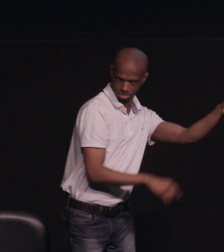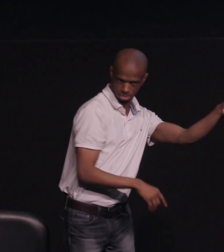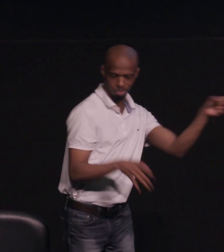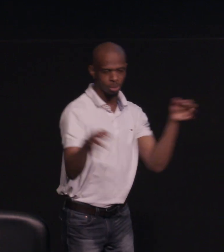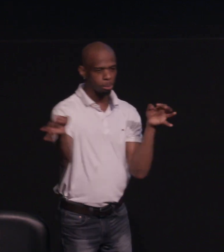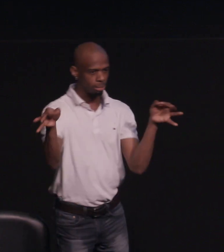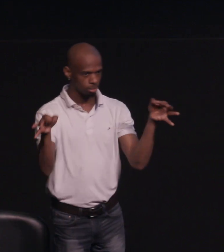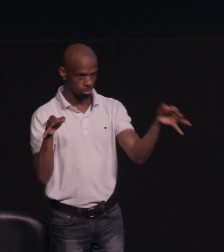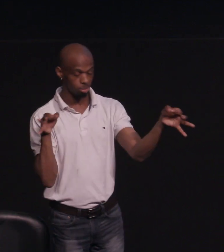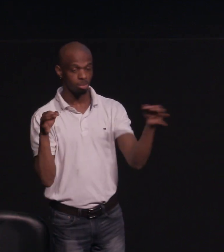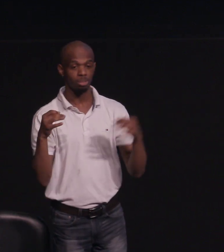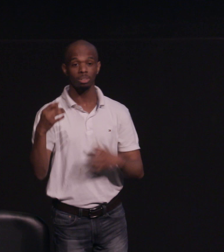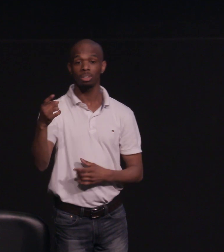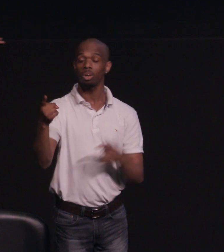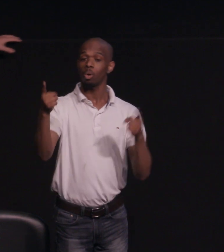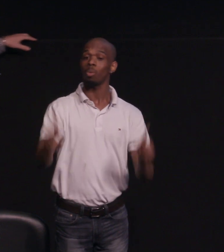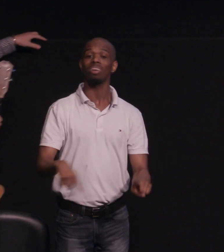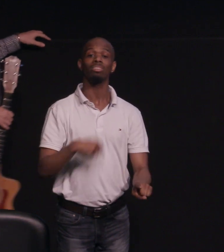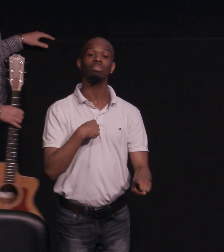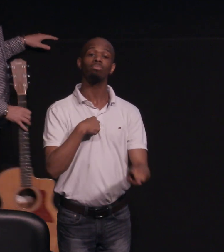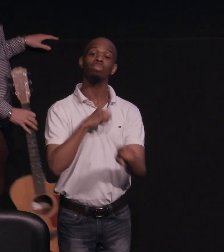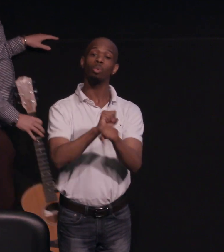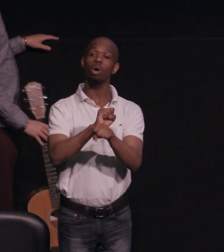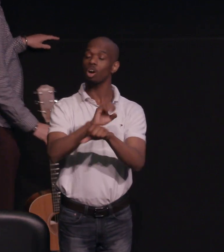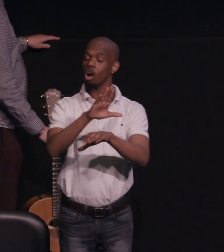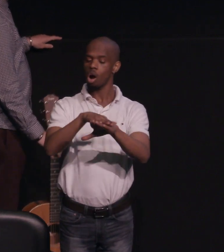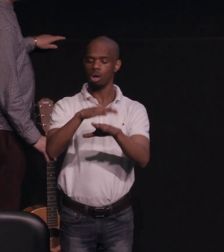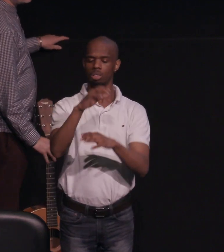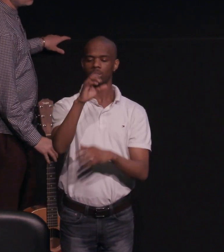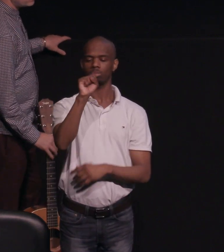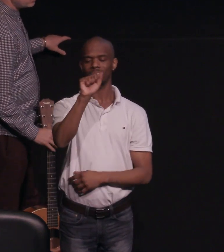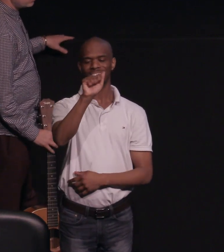When I was working on the Sacred Larder piece,